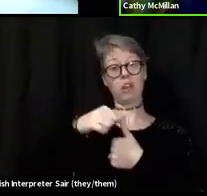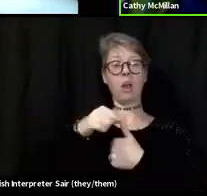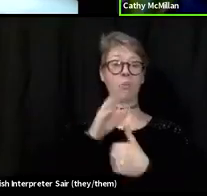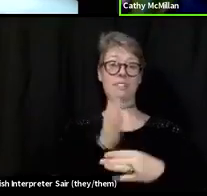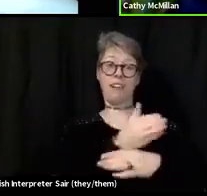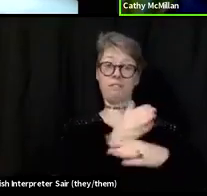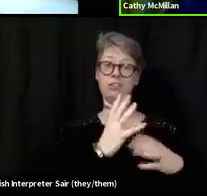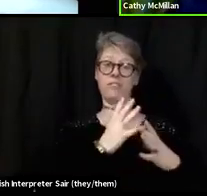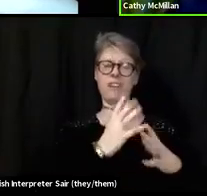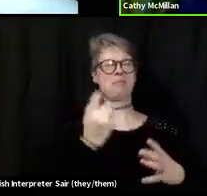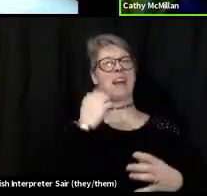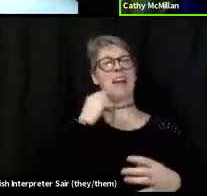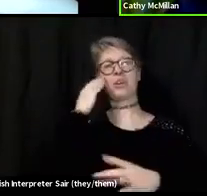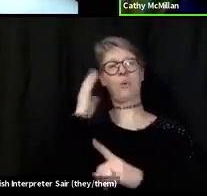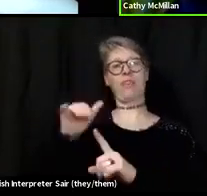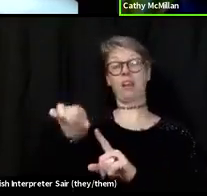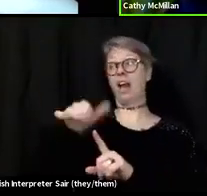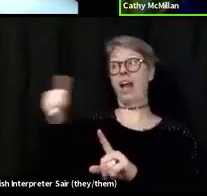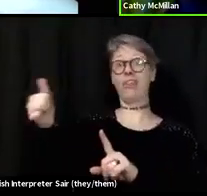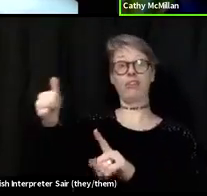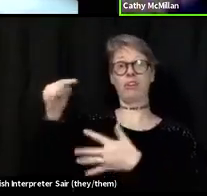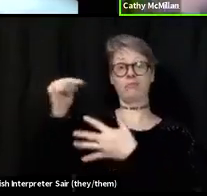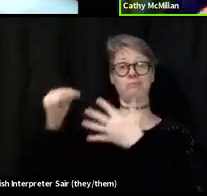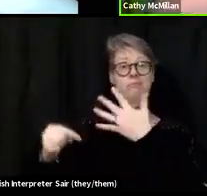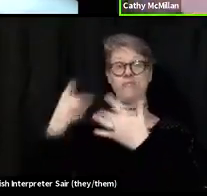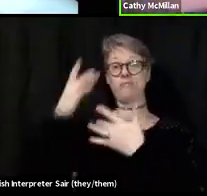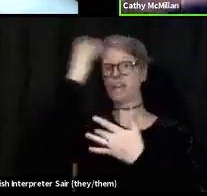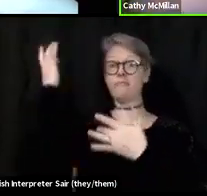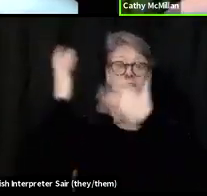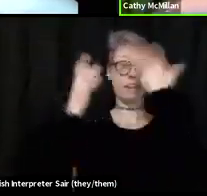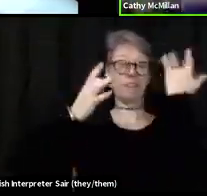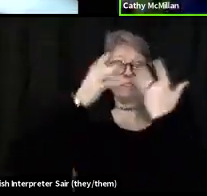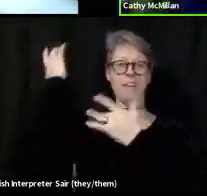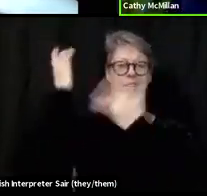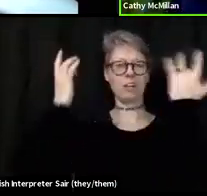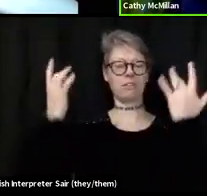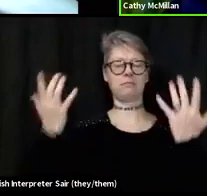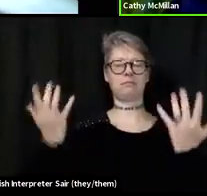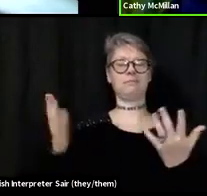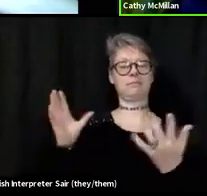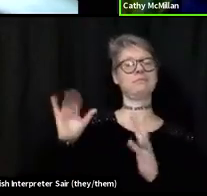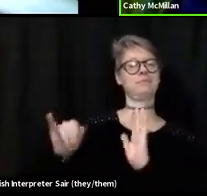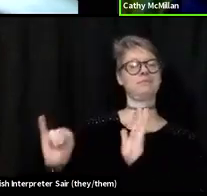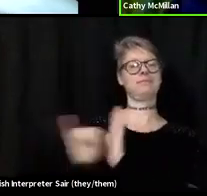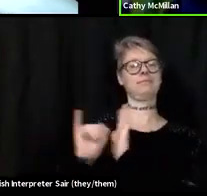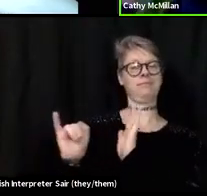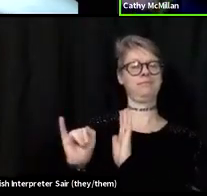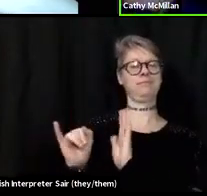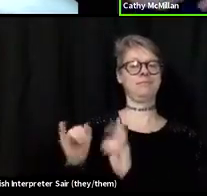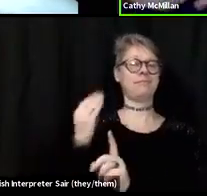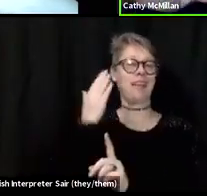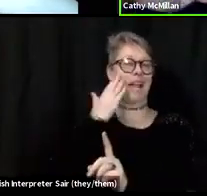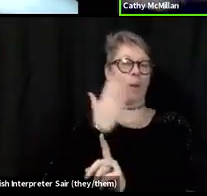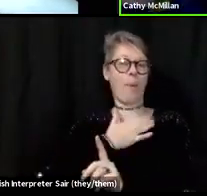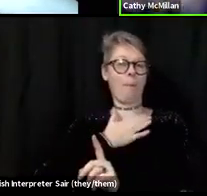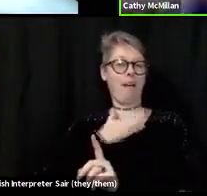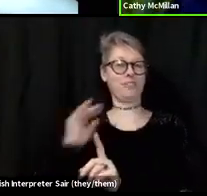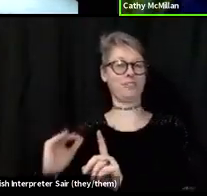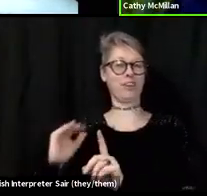for her working memory. I said there's still other. r memory that's, I know because she forgets for lunch she forgets this. s, and as parents, and as parents, you